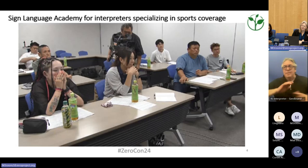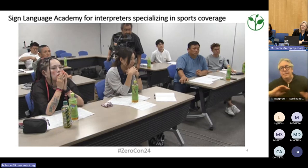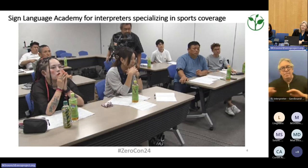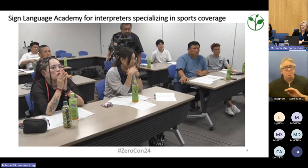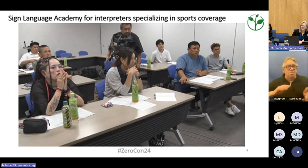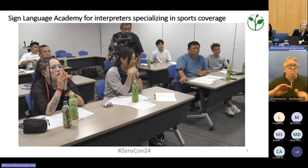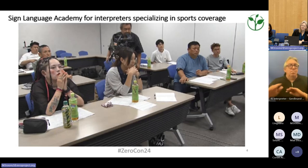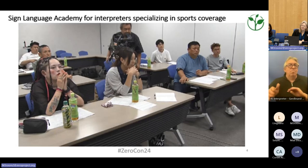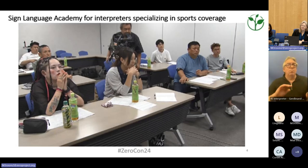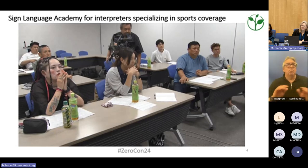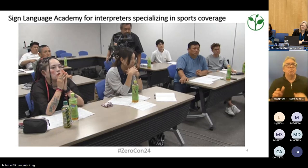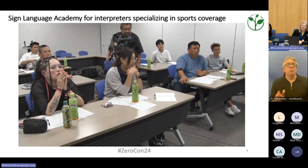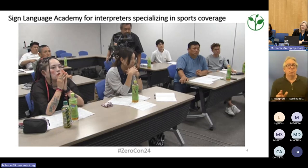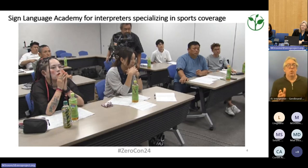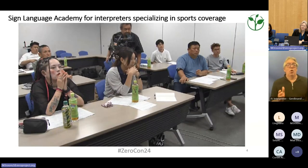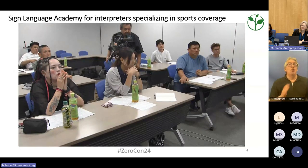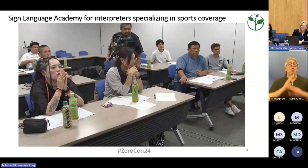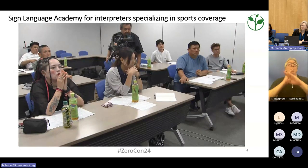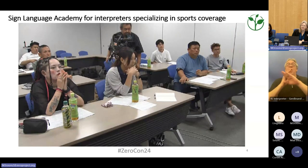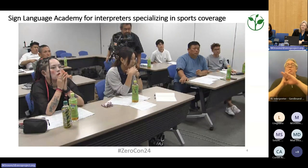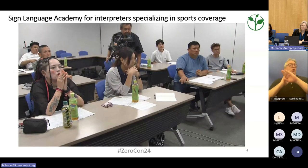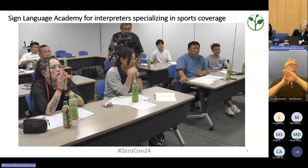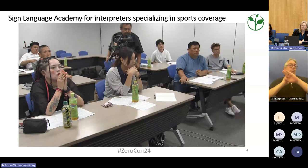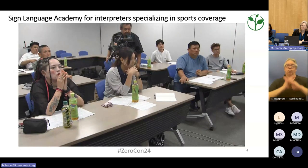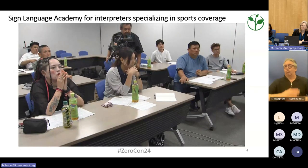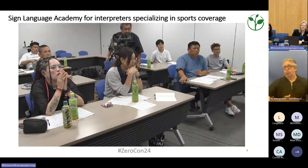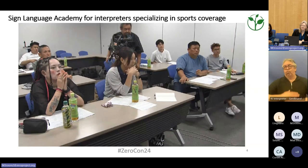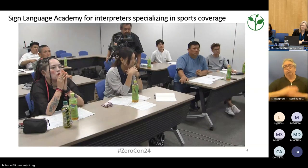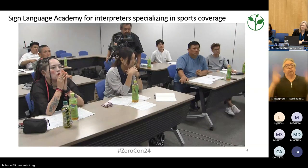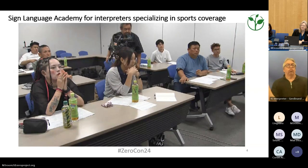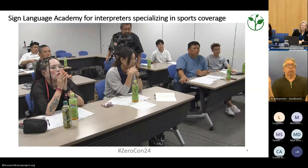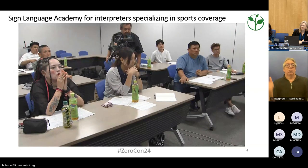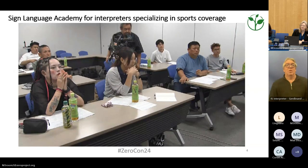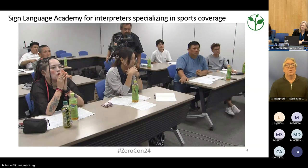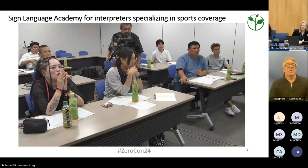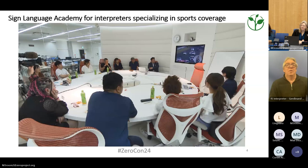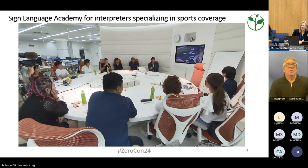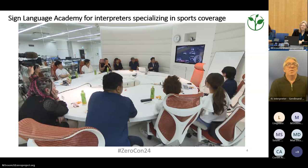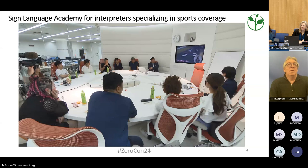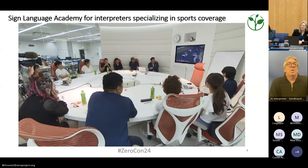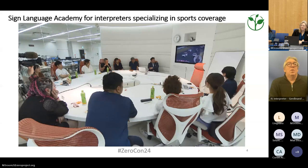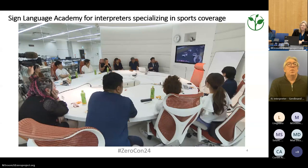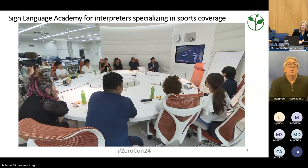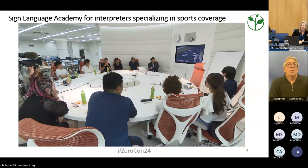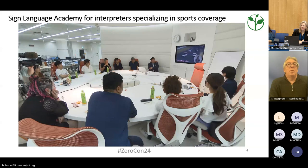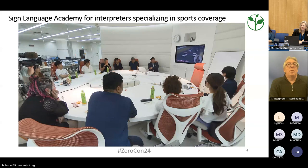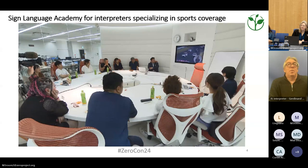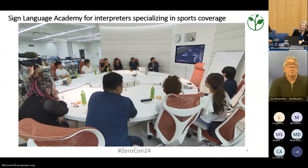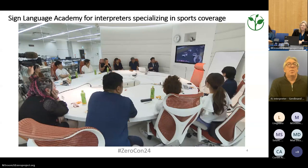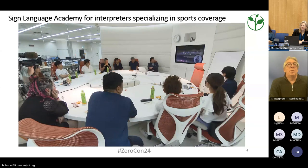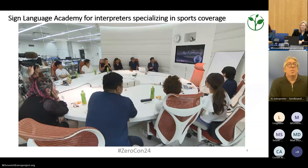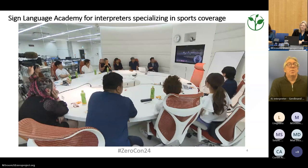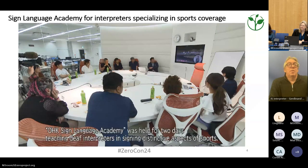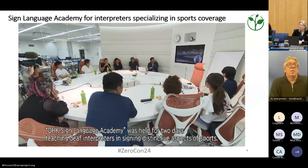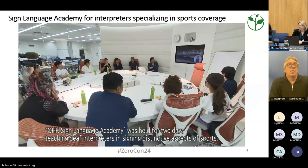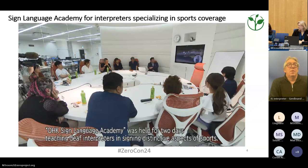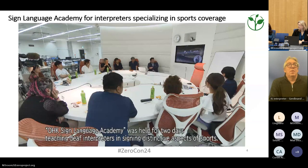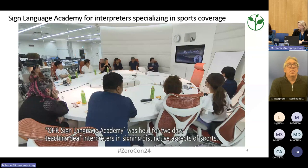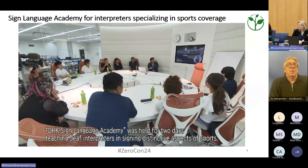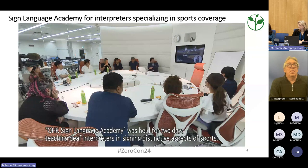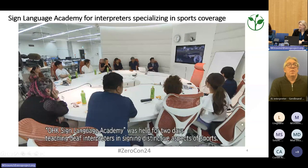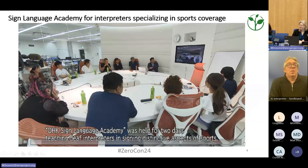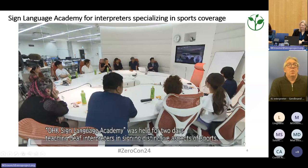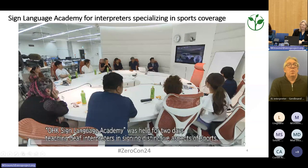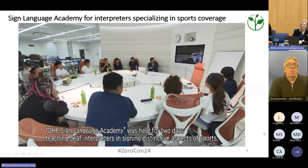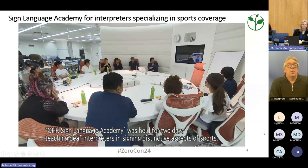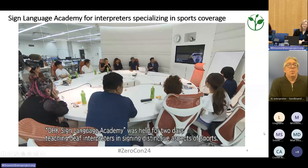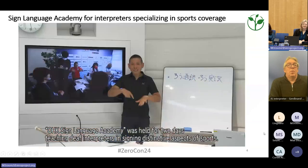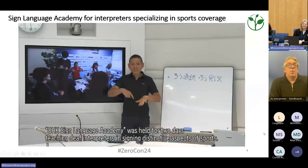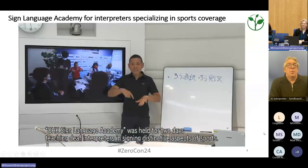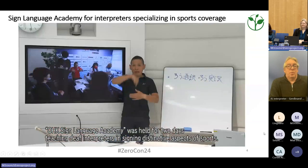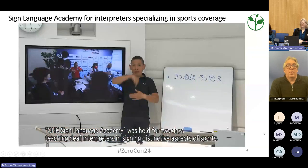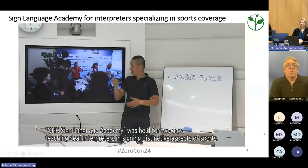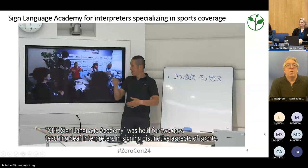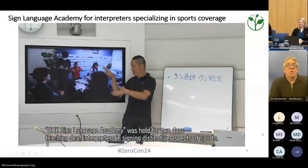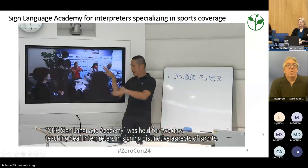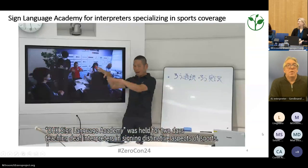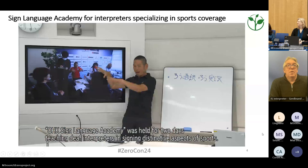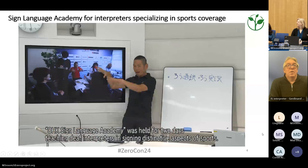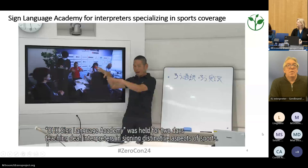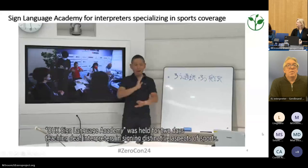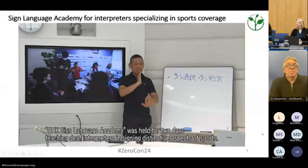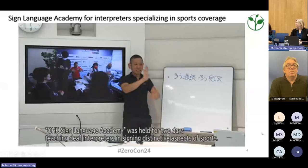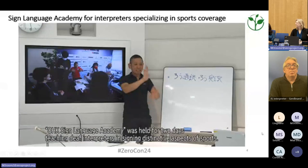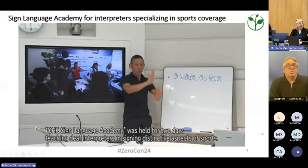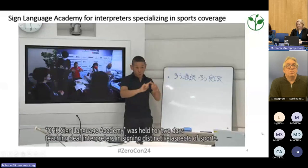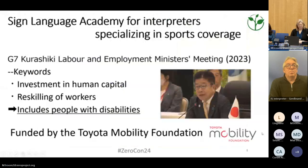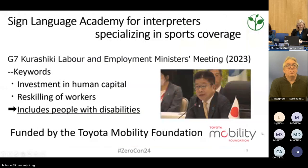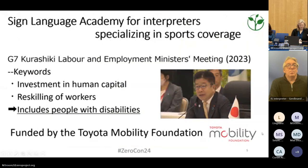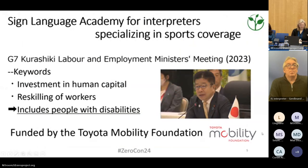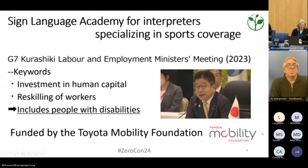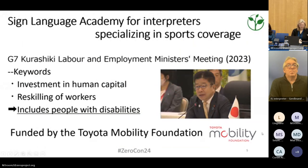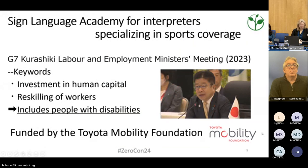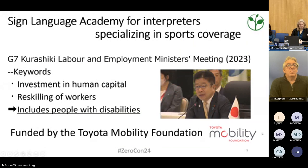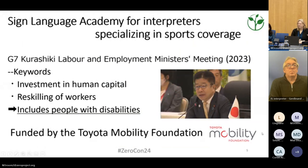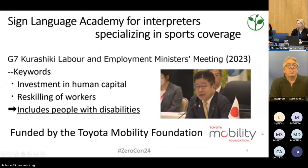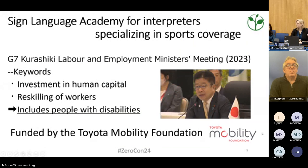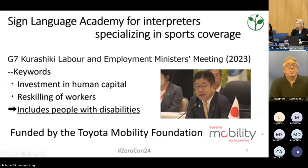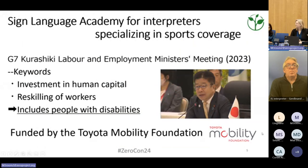are no barriers for anyone who wants to attend. The video just ended.